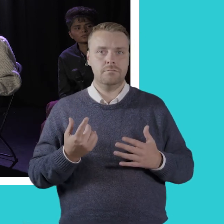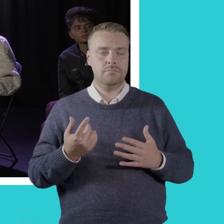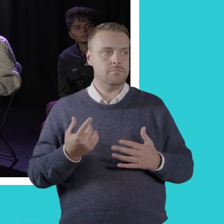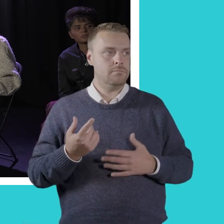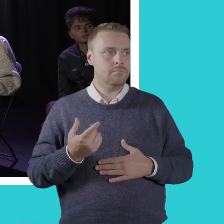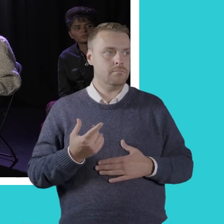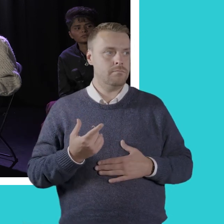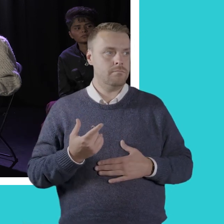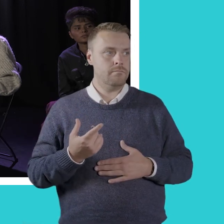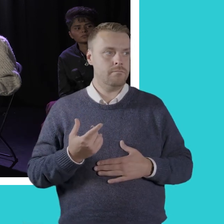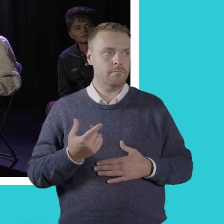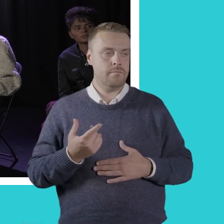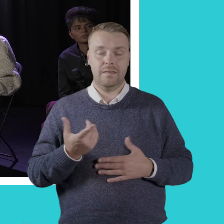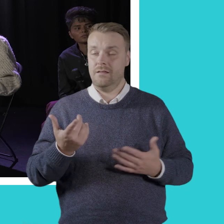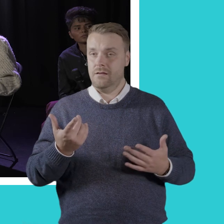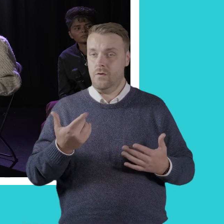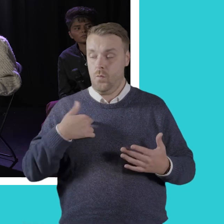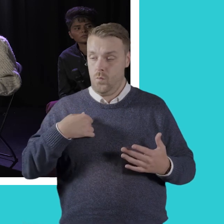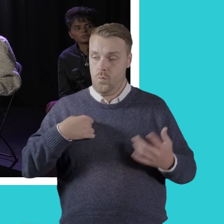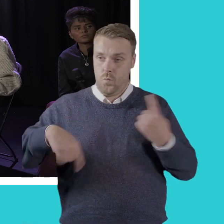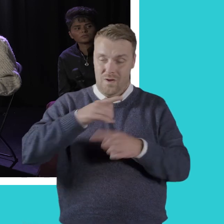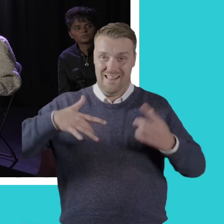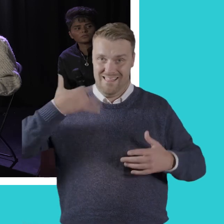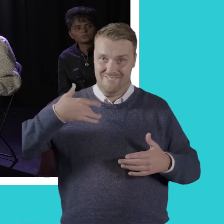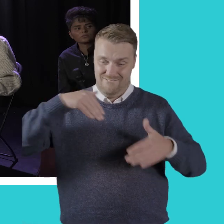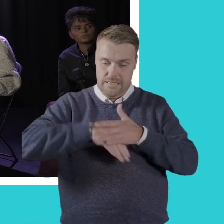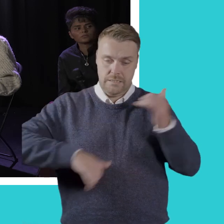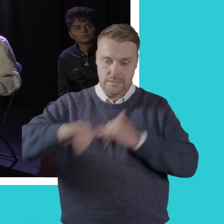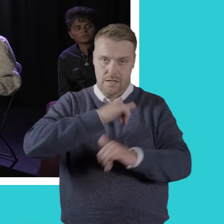okay doesn't like we live in a system that you can't I don't think that you can be mentally